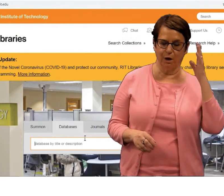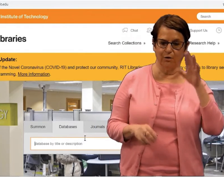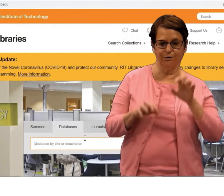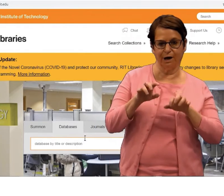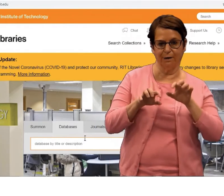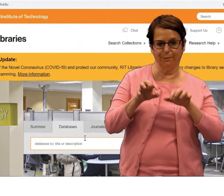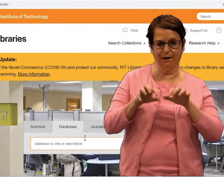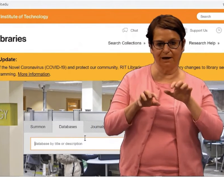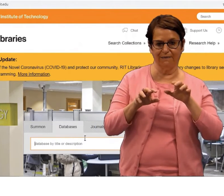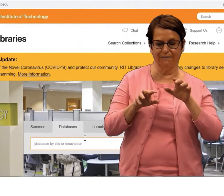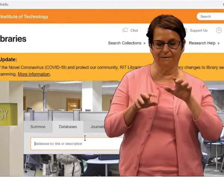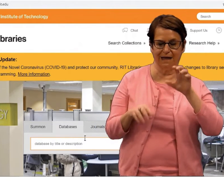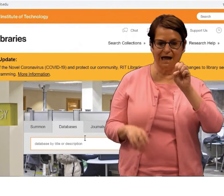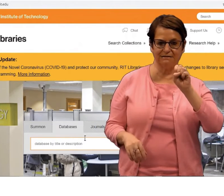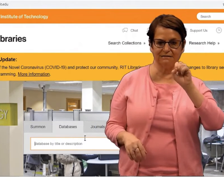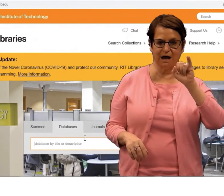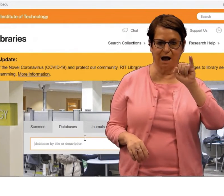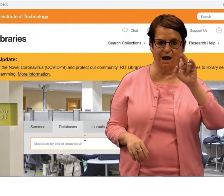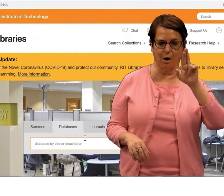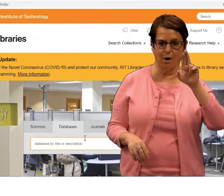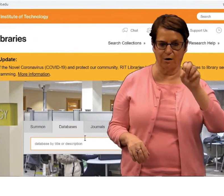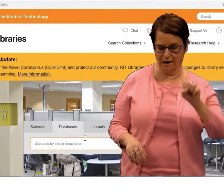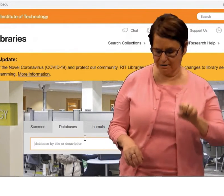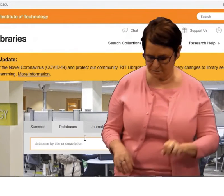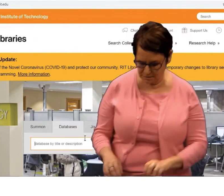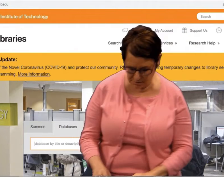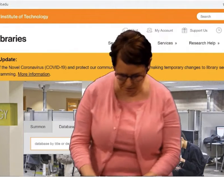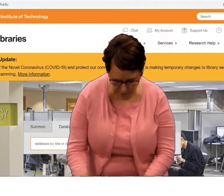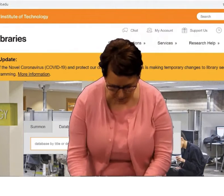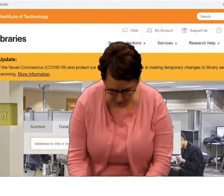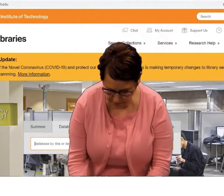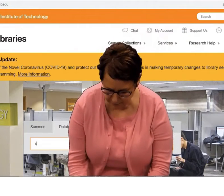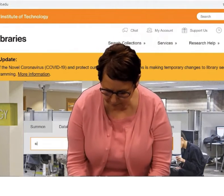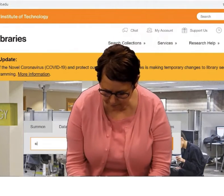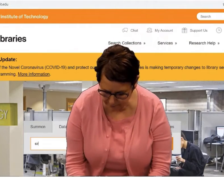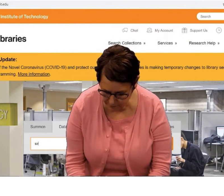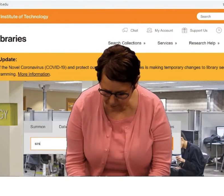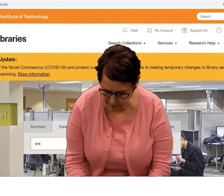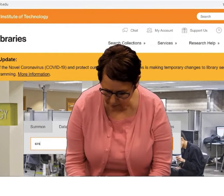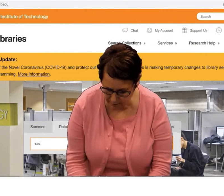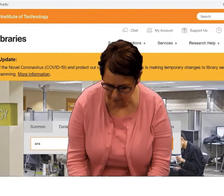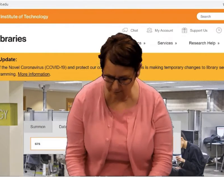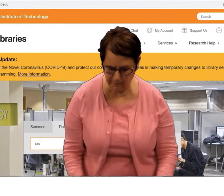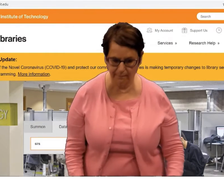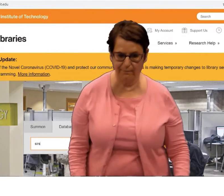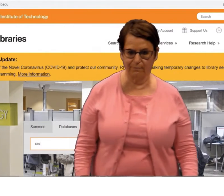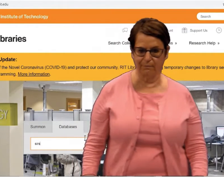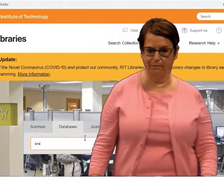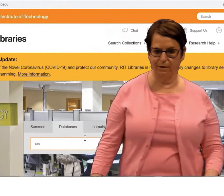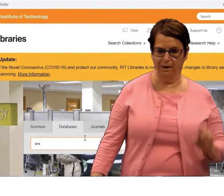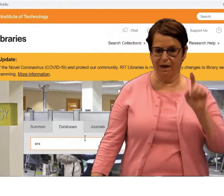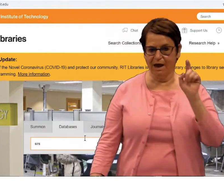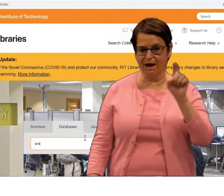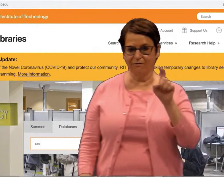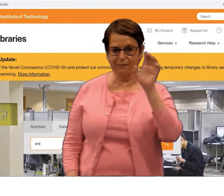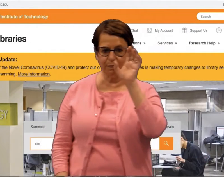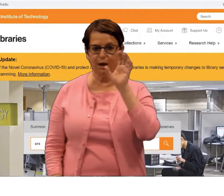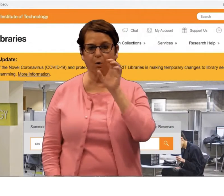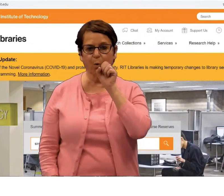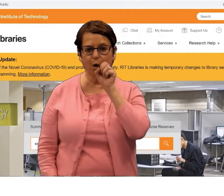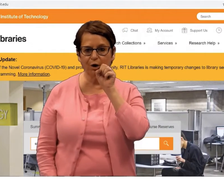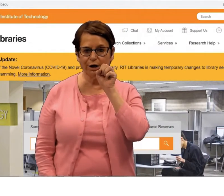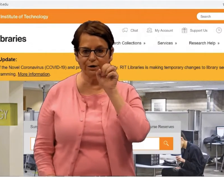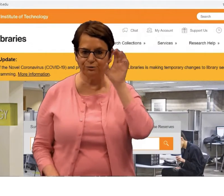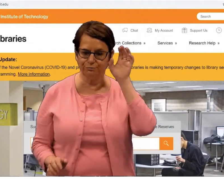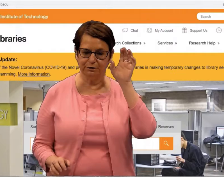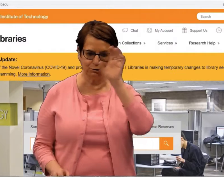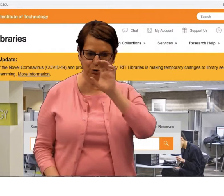And I'm going to type in SIRS, and click